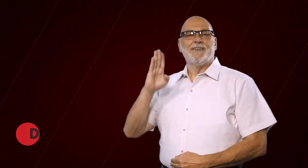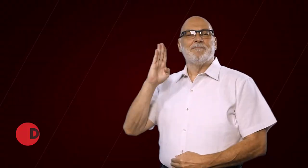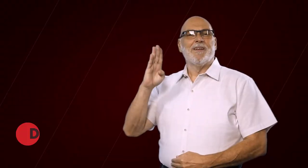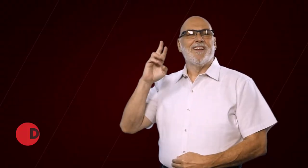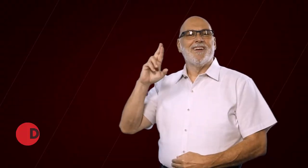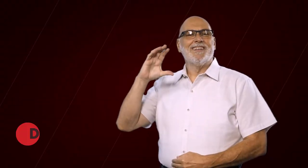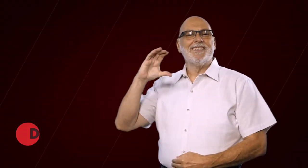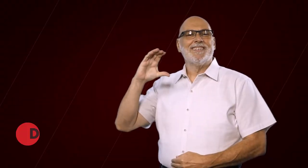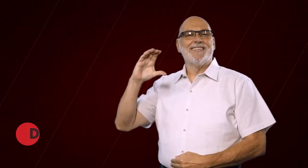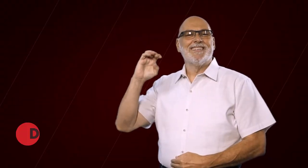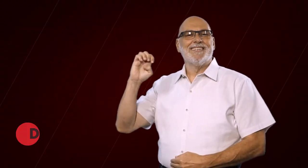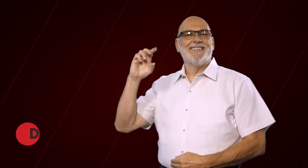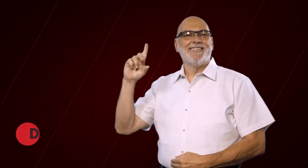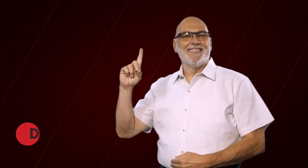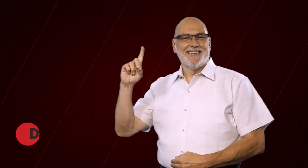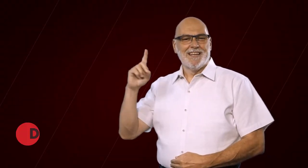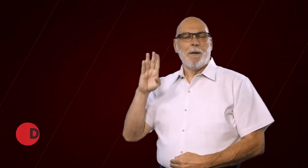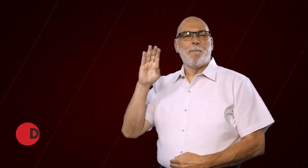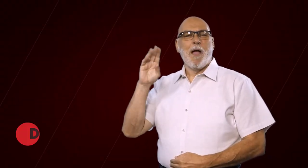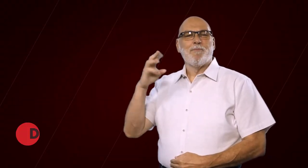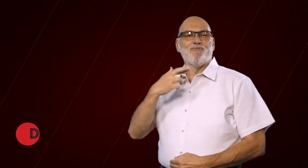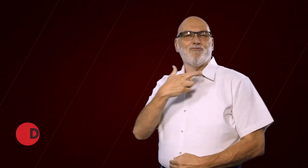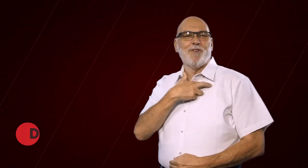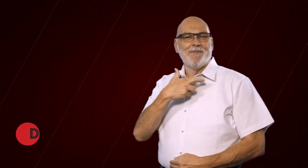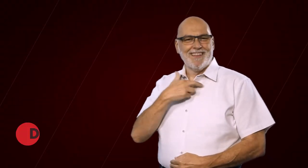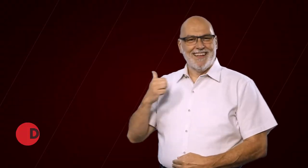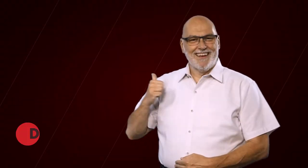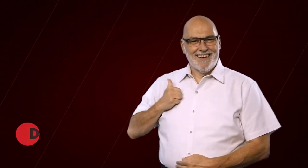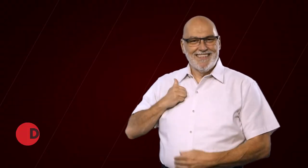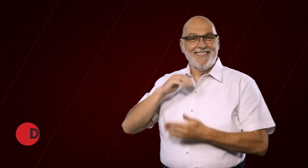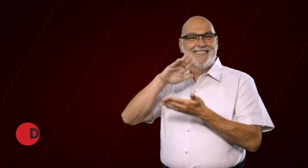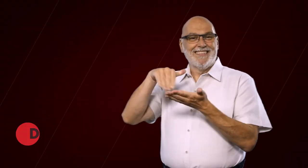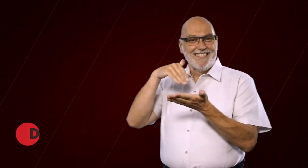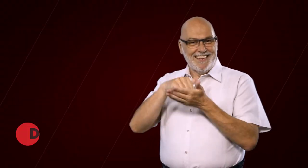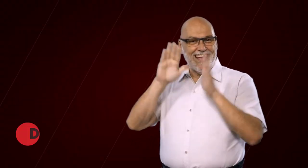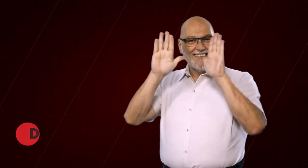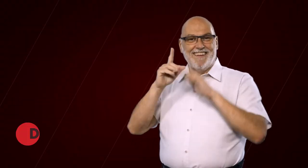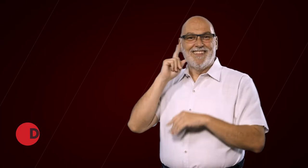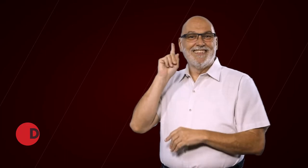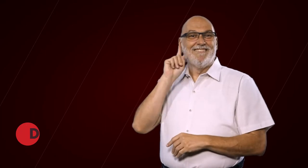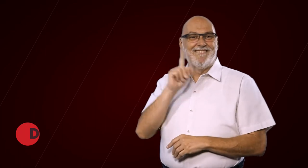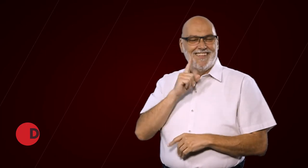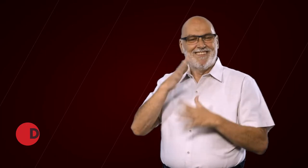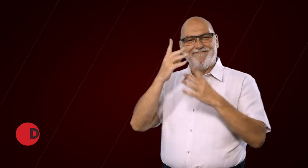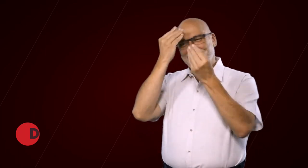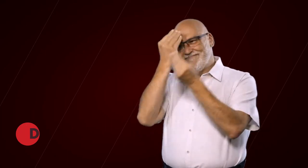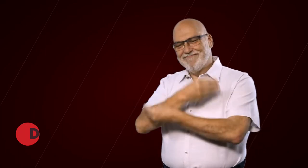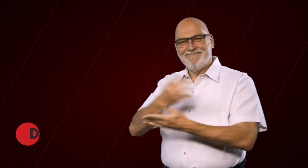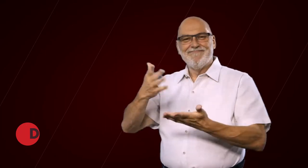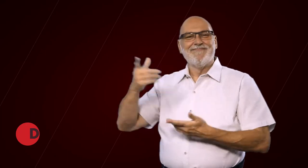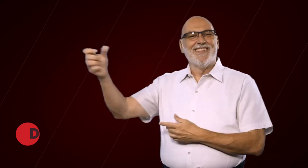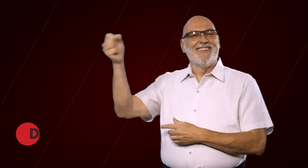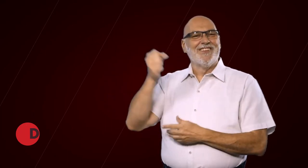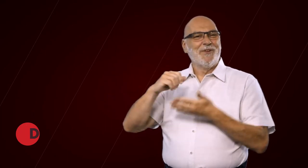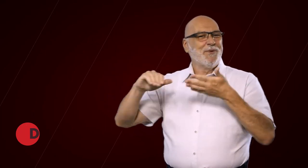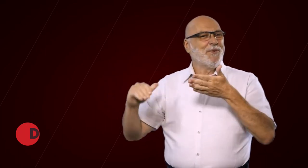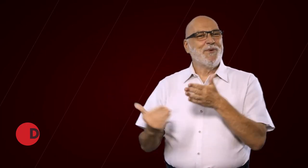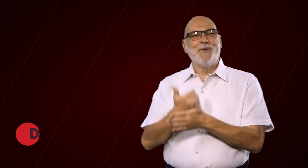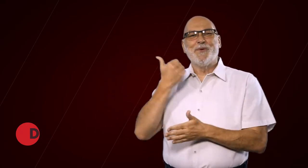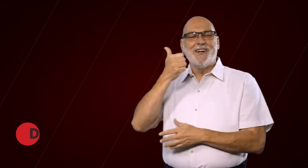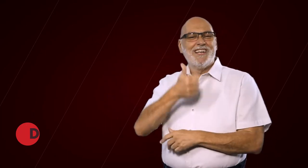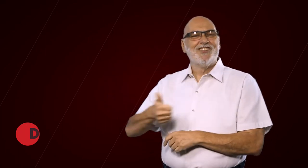[Anselmo]: Bob Rumball Canadian Centre of Excellence for the Deaf